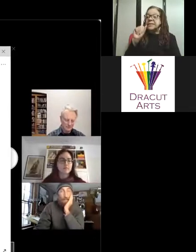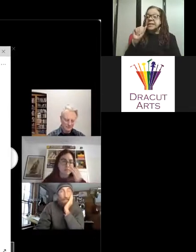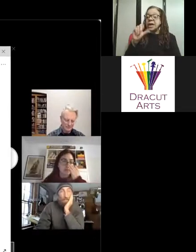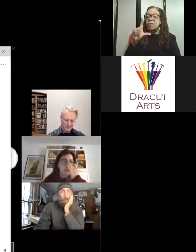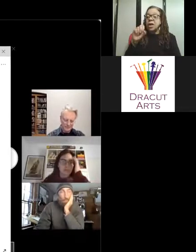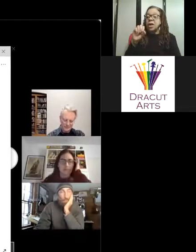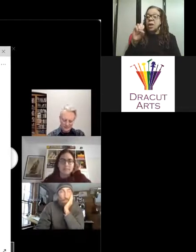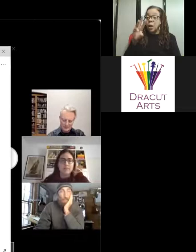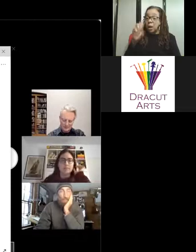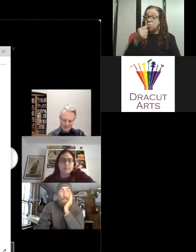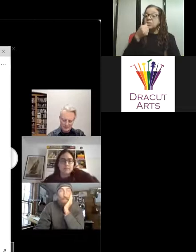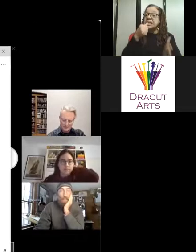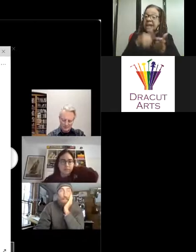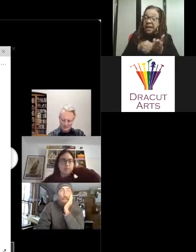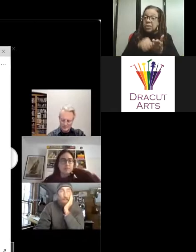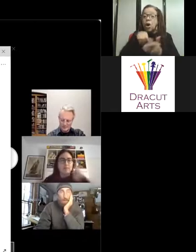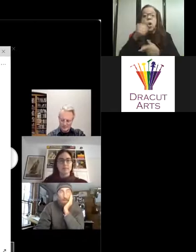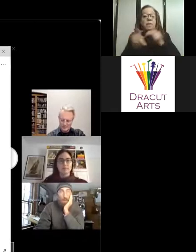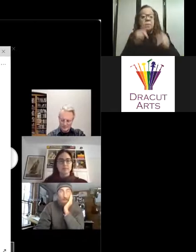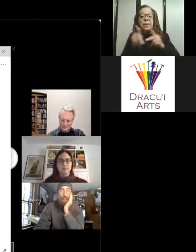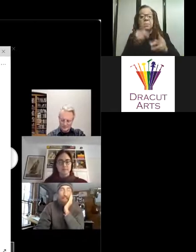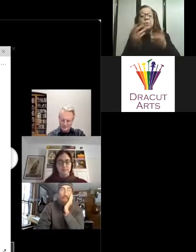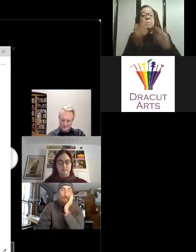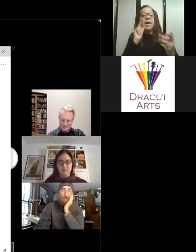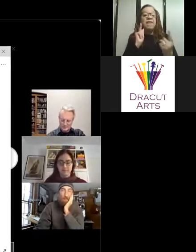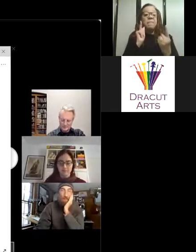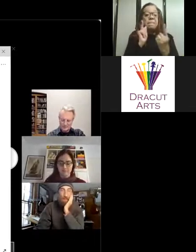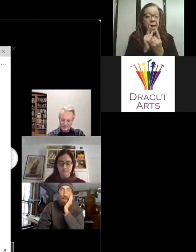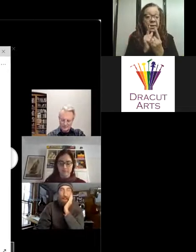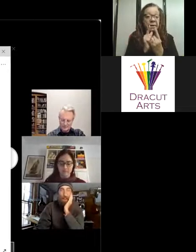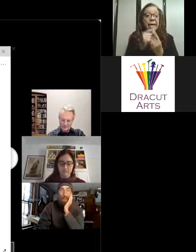Um, and I could tell their stories, and have him sort of in the background.